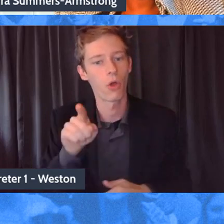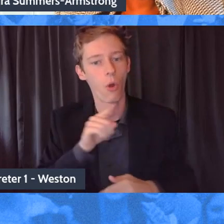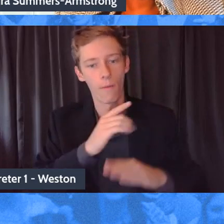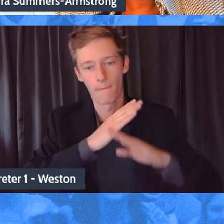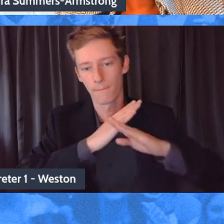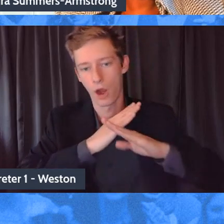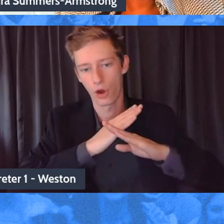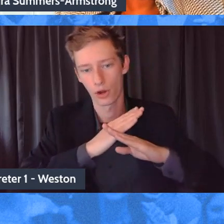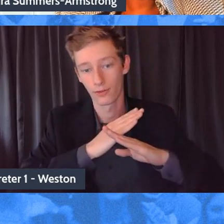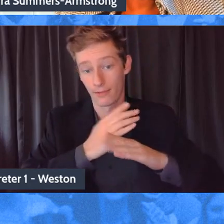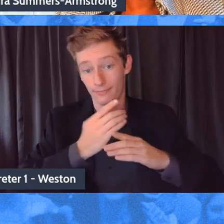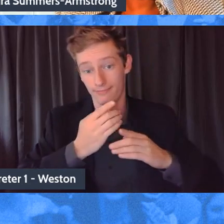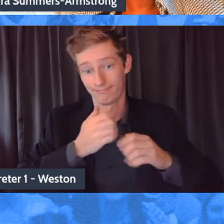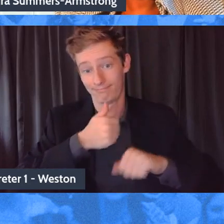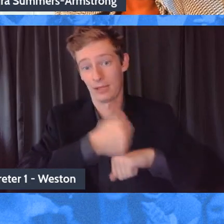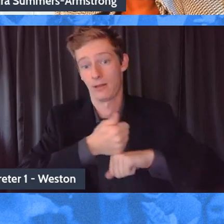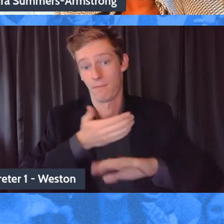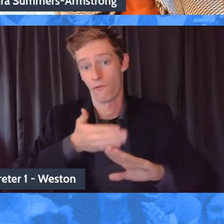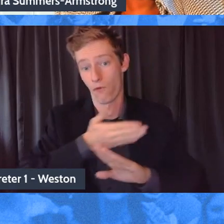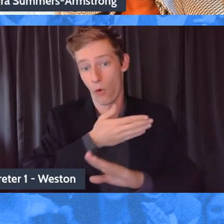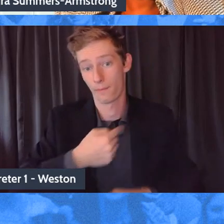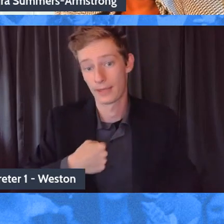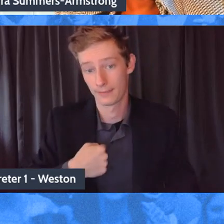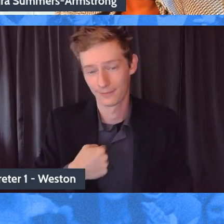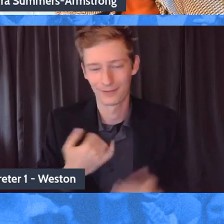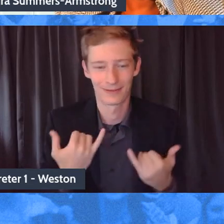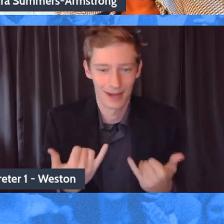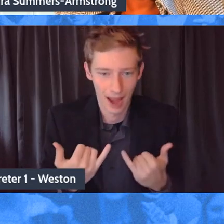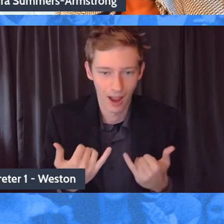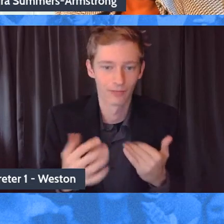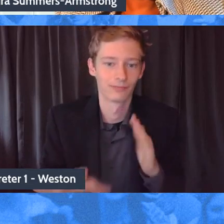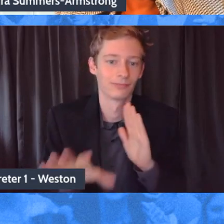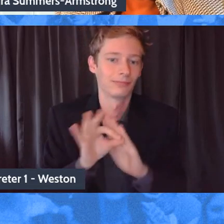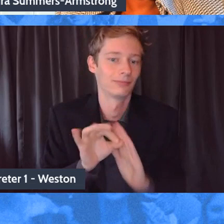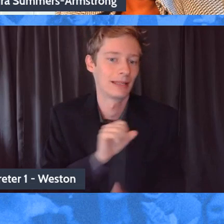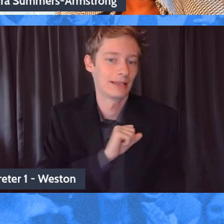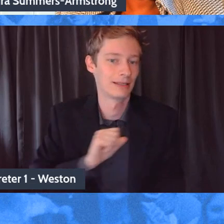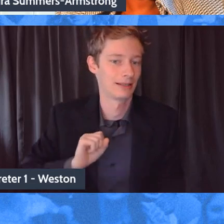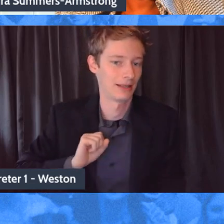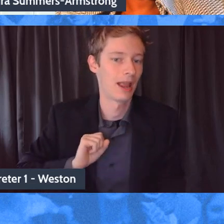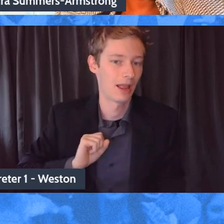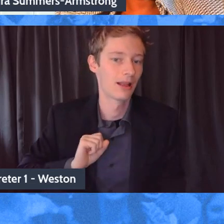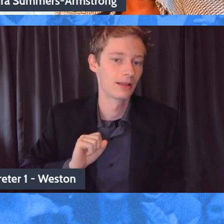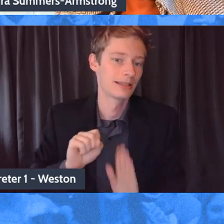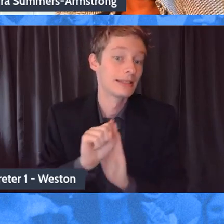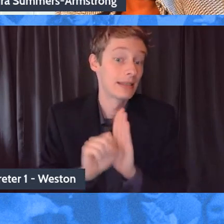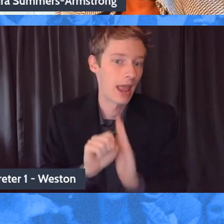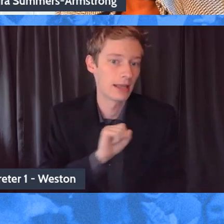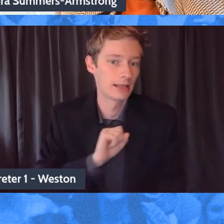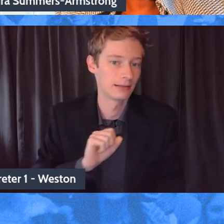So really excited now been a state legislator for a decade, and I feel like we're doing good work